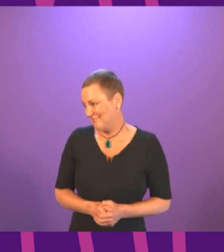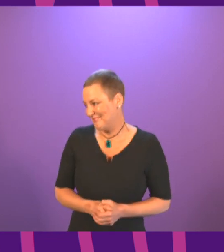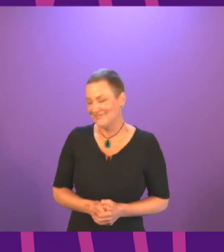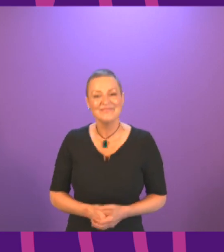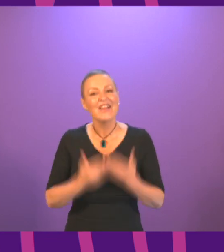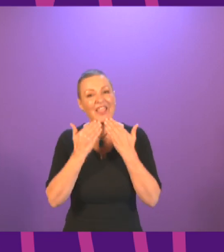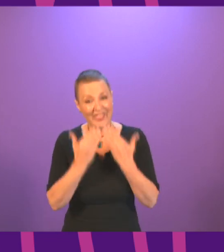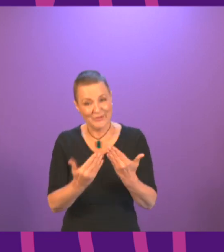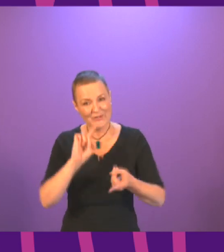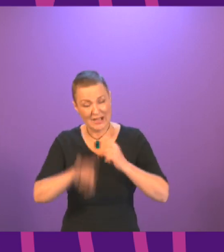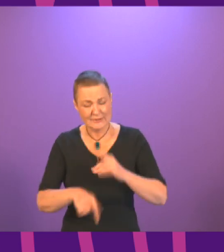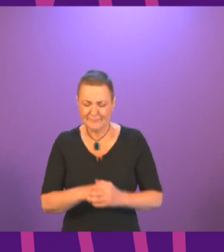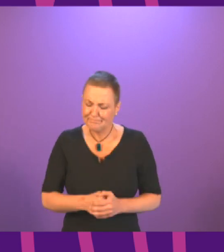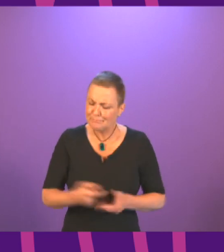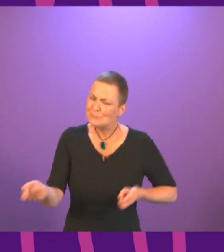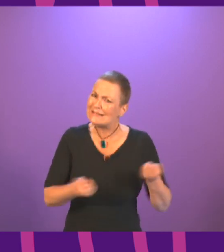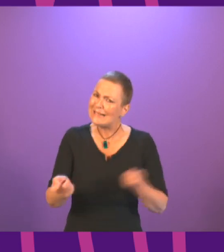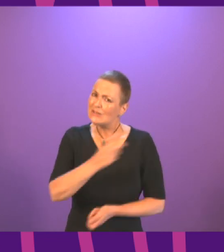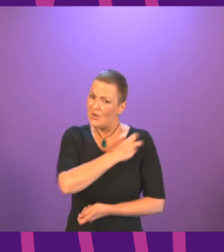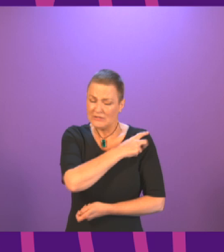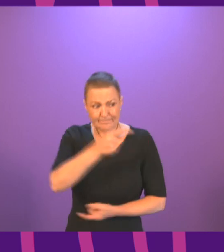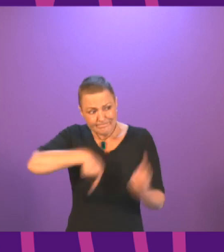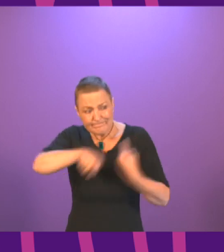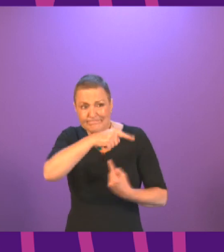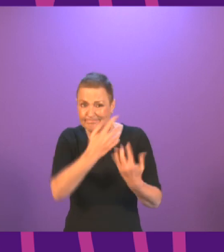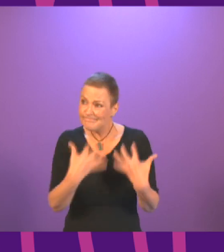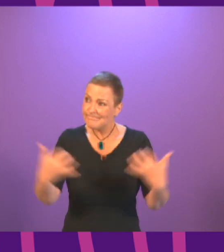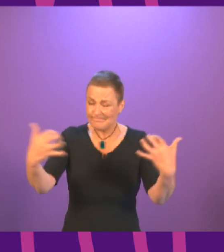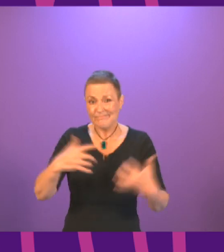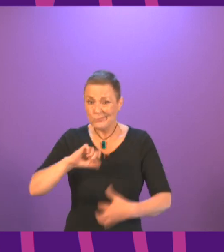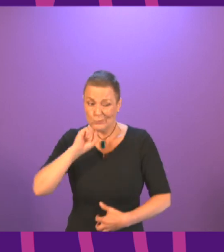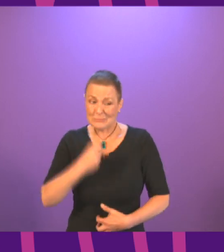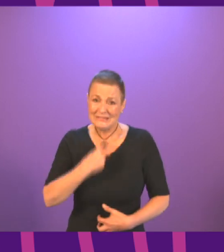Rachael Hamilton: Members across the chamber will share my disappointment